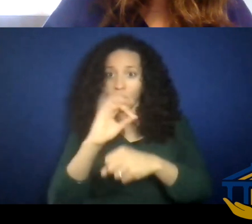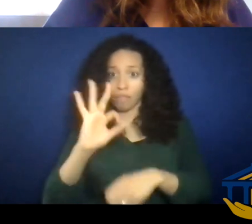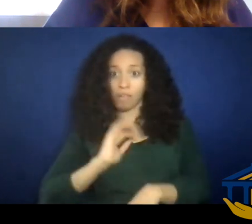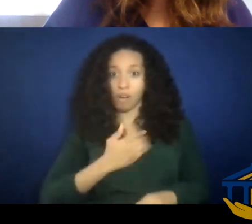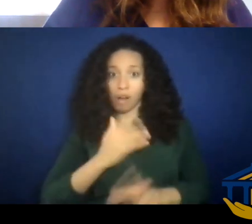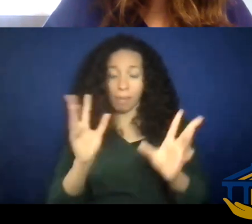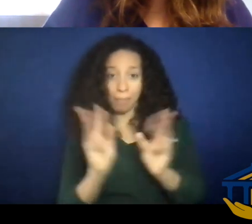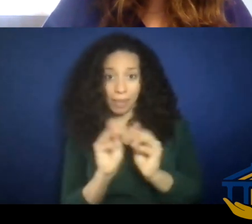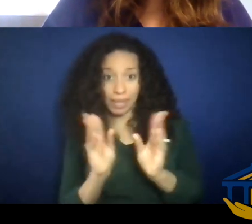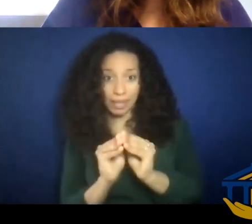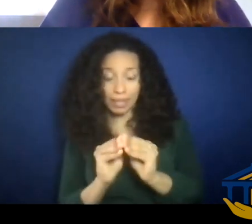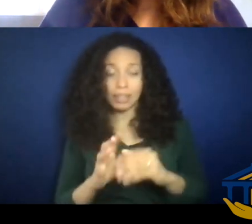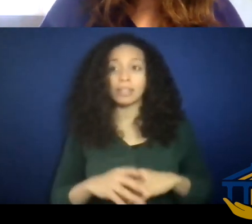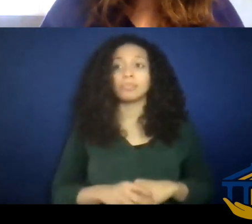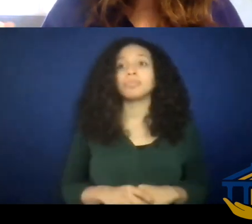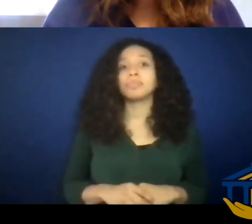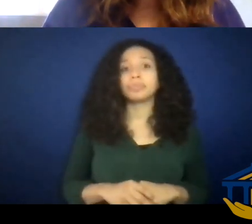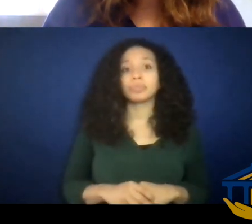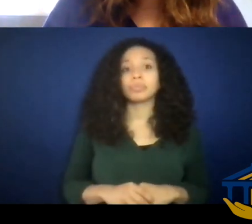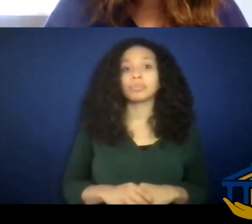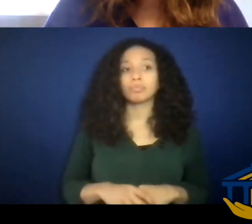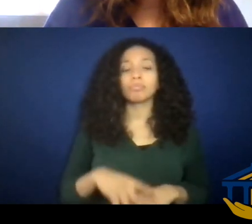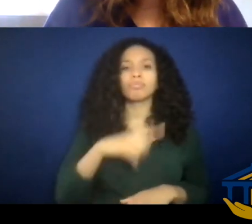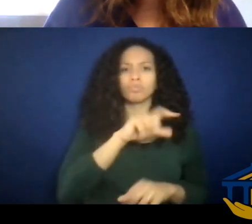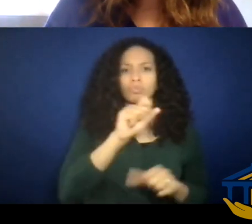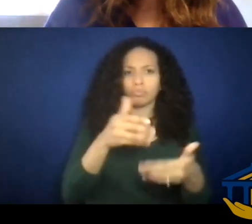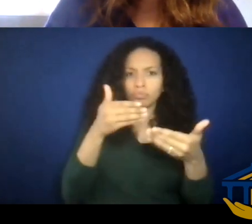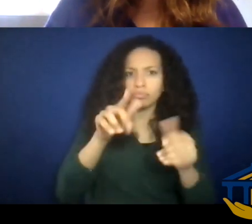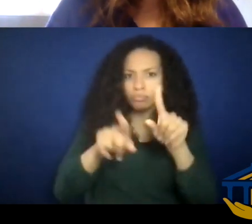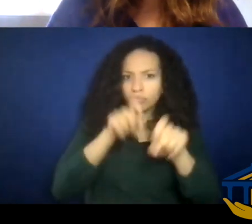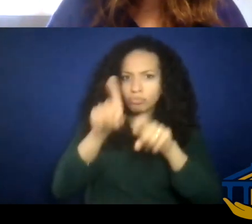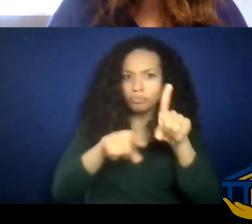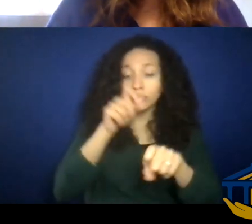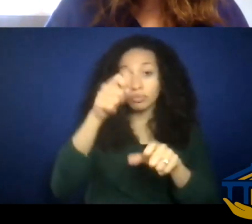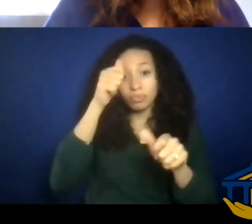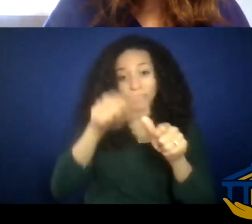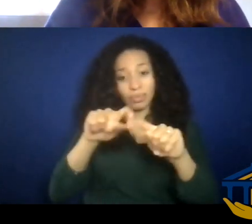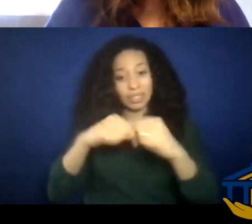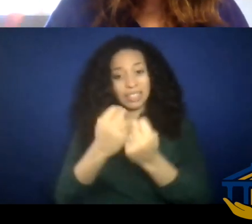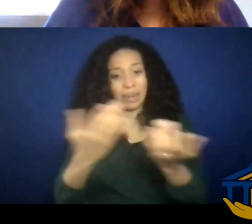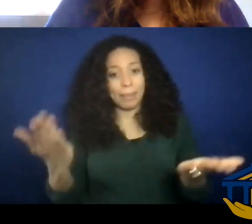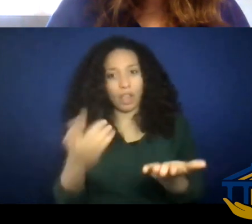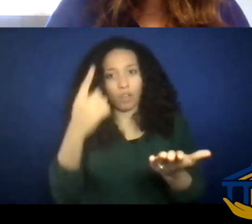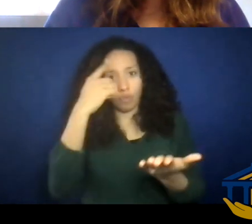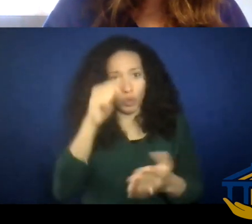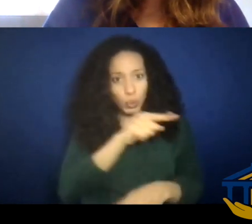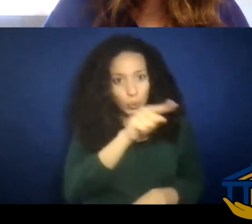questions. Remember that the team is there for you and your child. They are meant to be your experts.